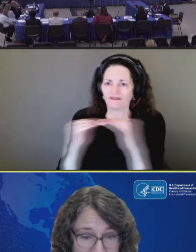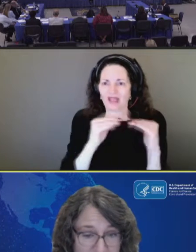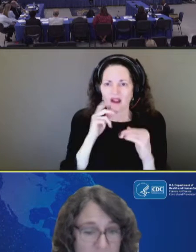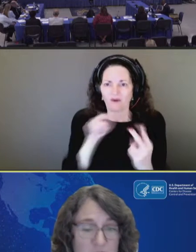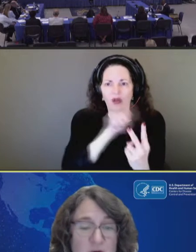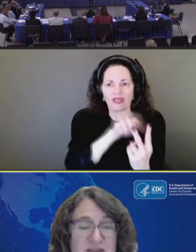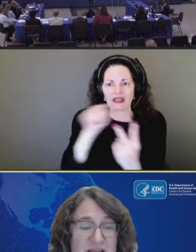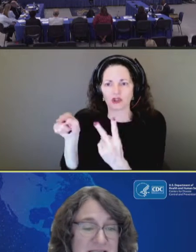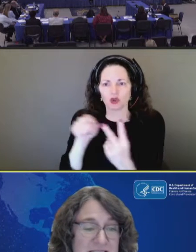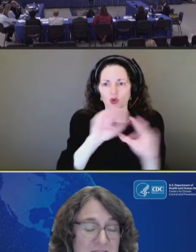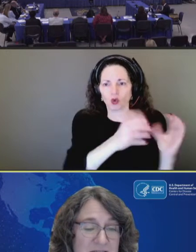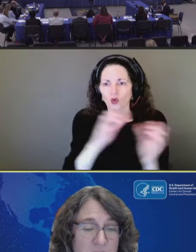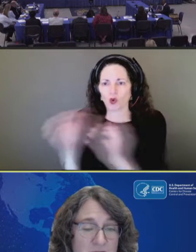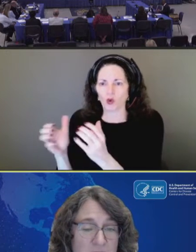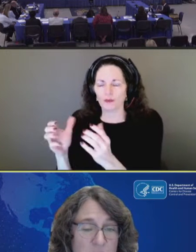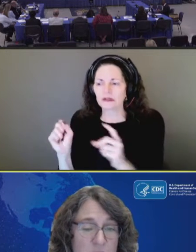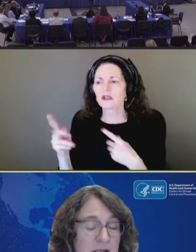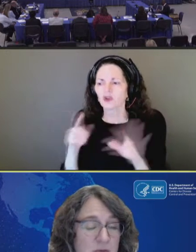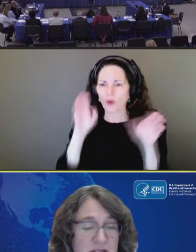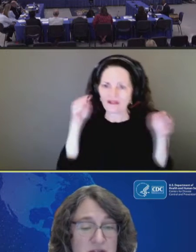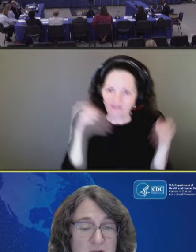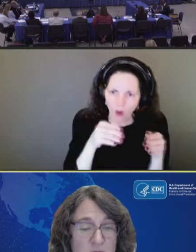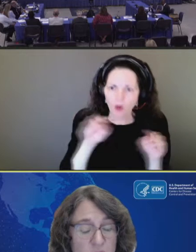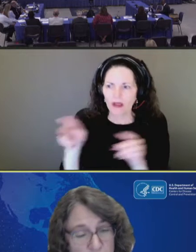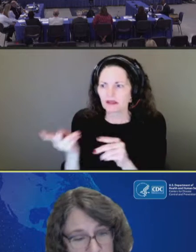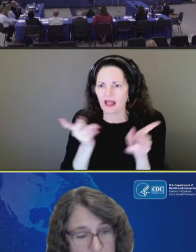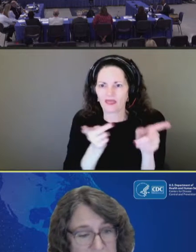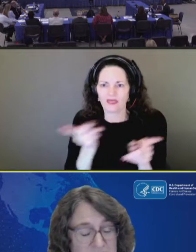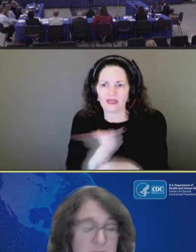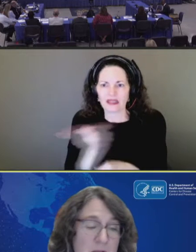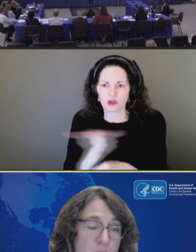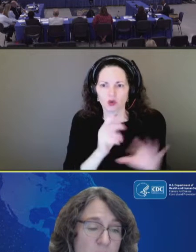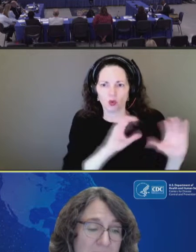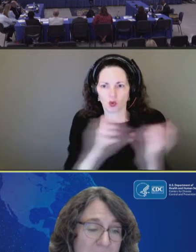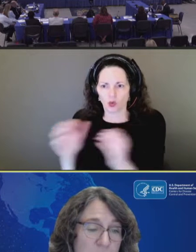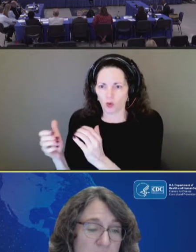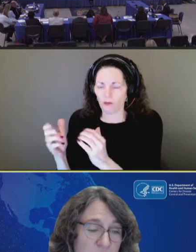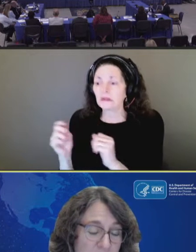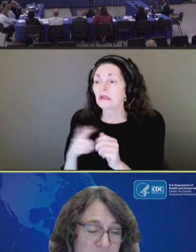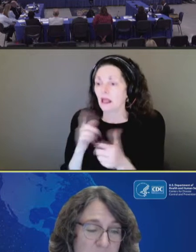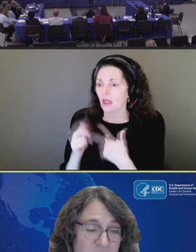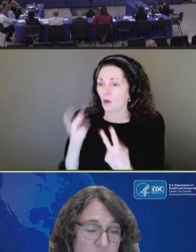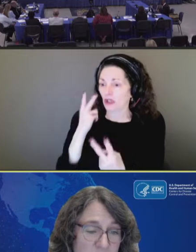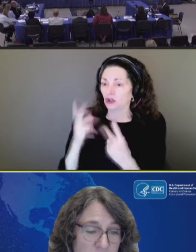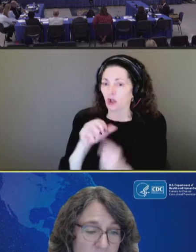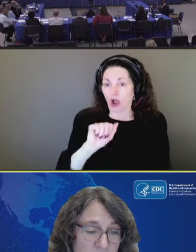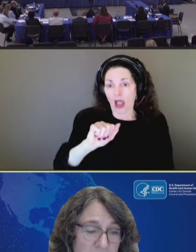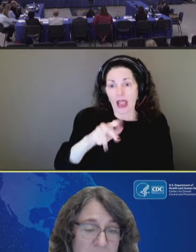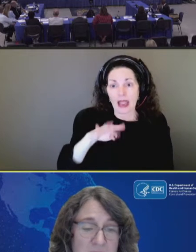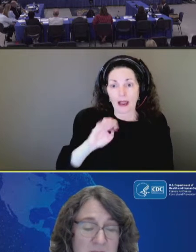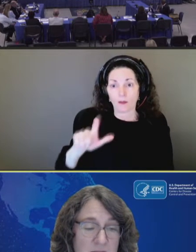been in a low steady state really reached their lowest point April through September of 2023.